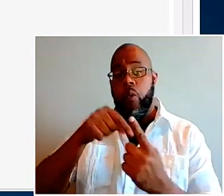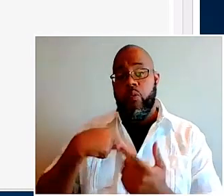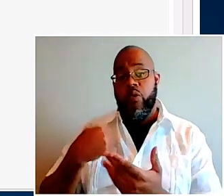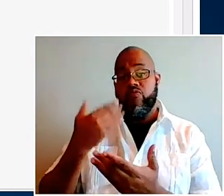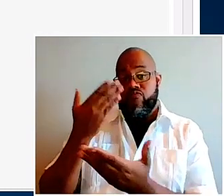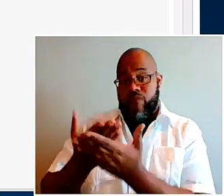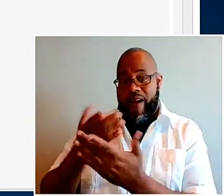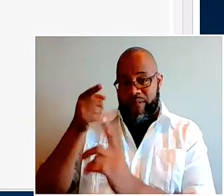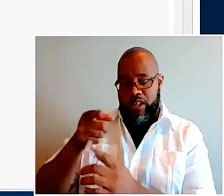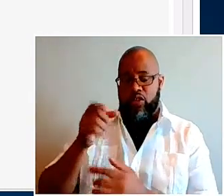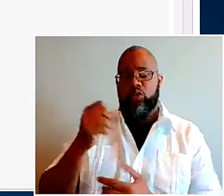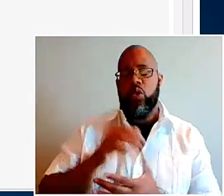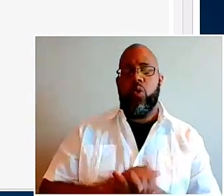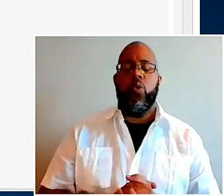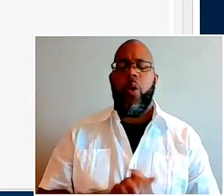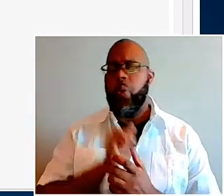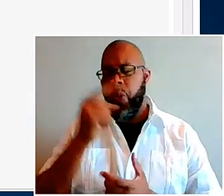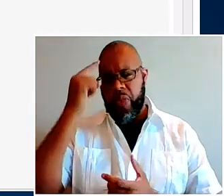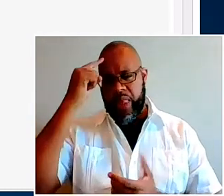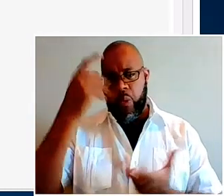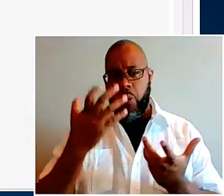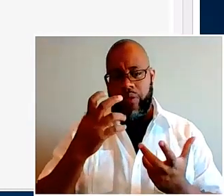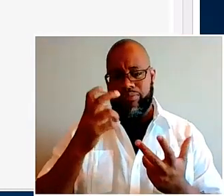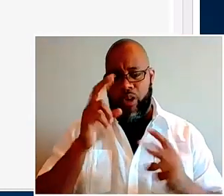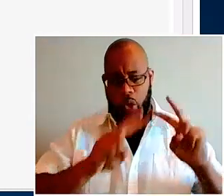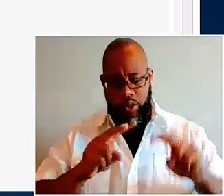So I don't think we want to look at 600.2.